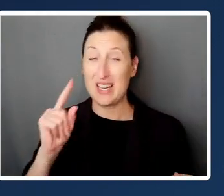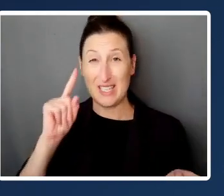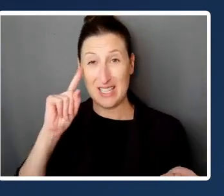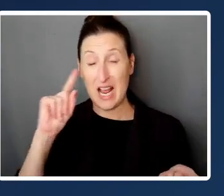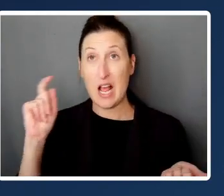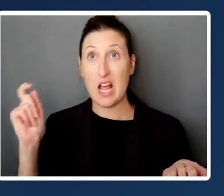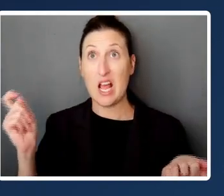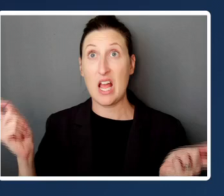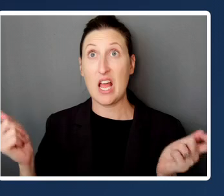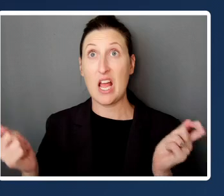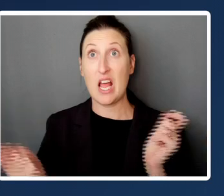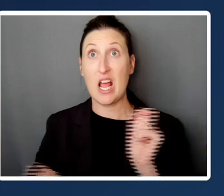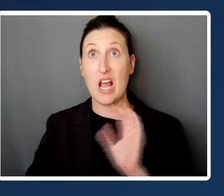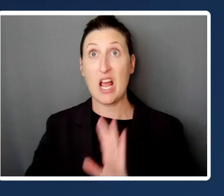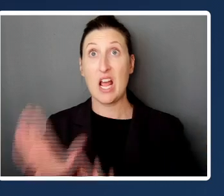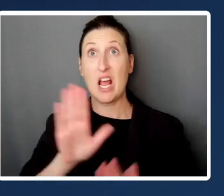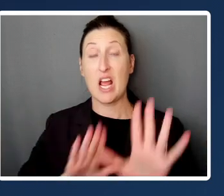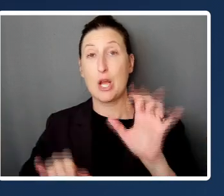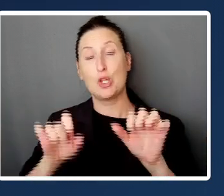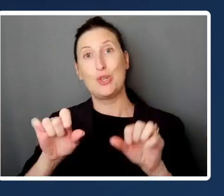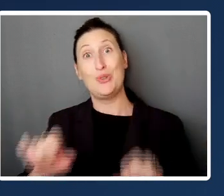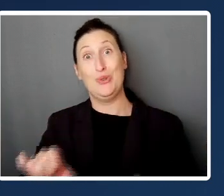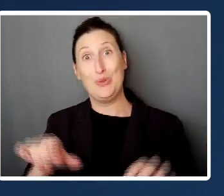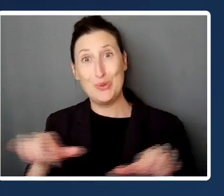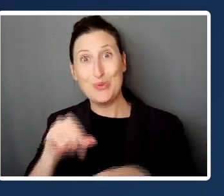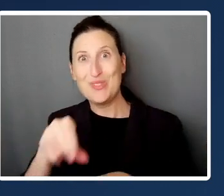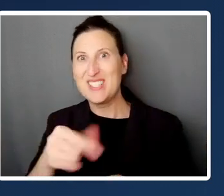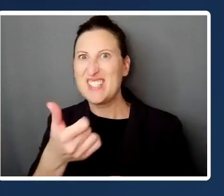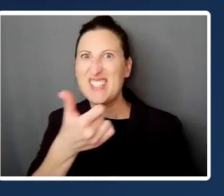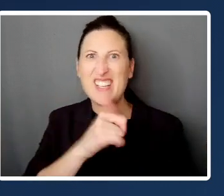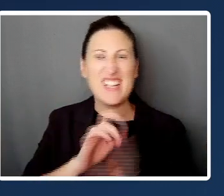you can do this in any context anywhere. And I was like, "Oh, I'm going to try this with my